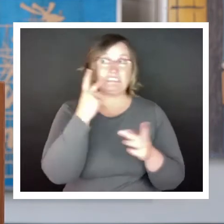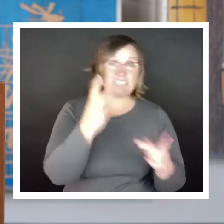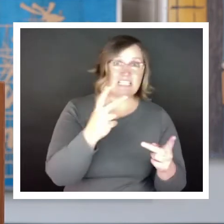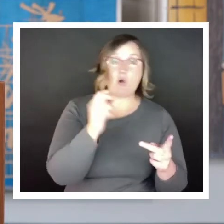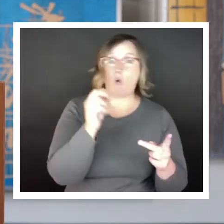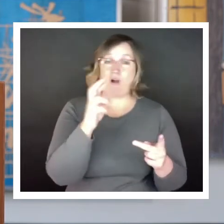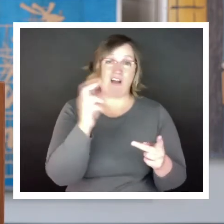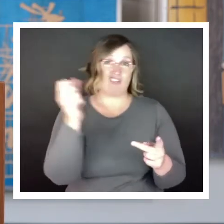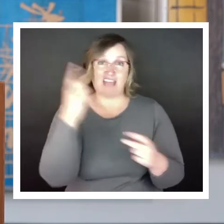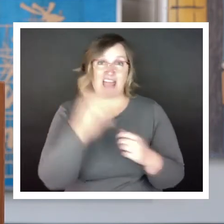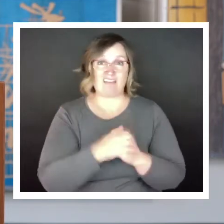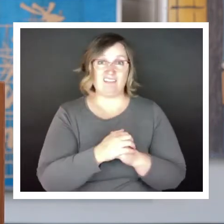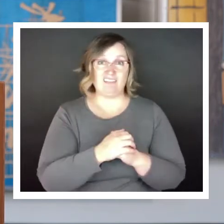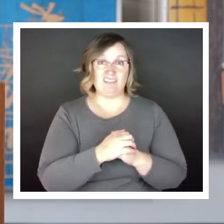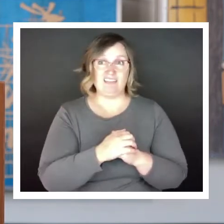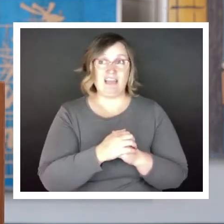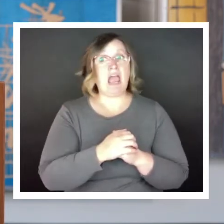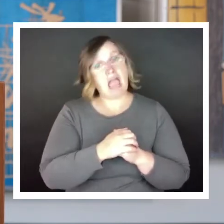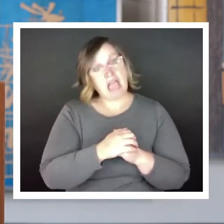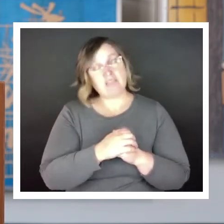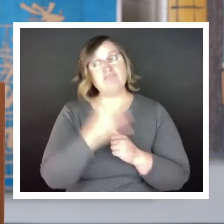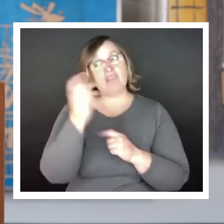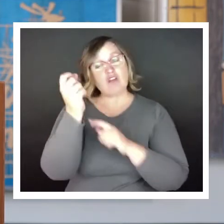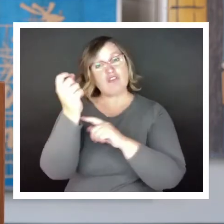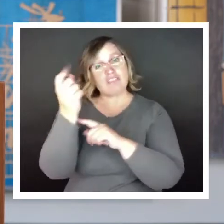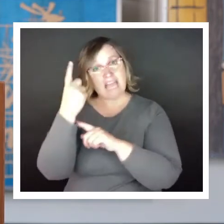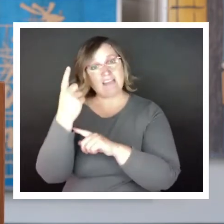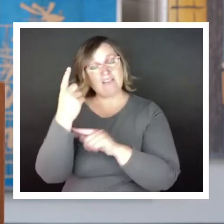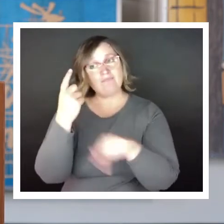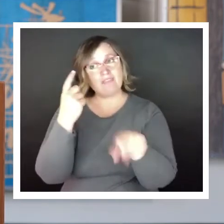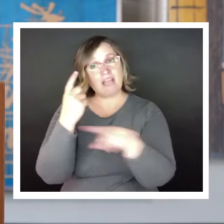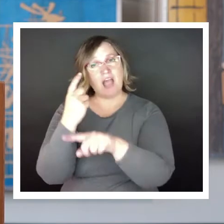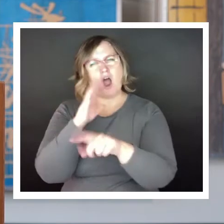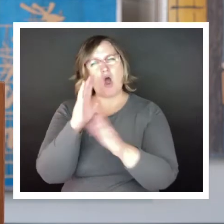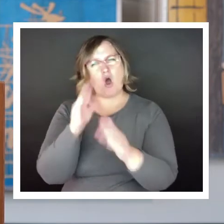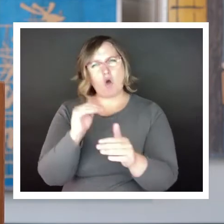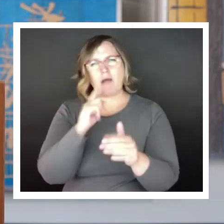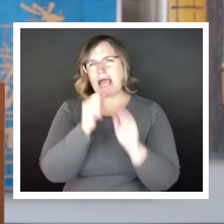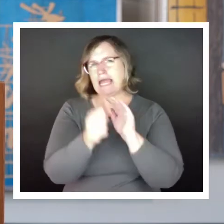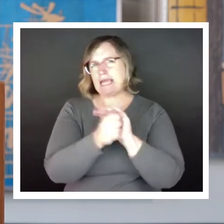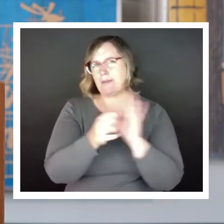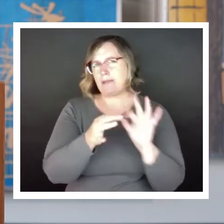And speaking of understanding, I hope you figured out my hidden message in the speech today.